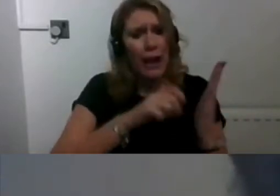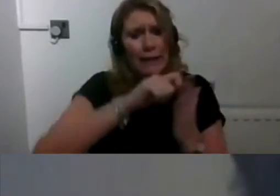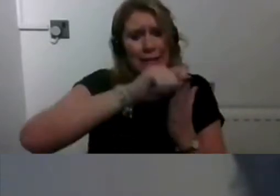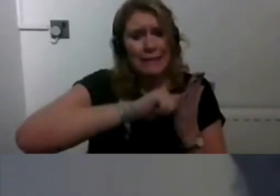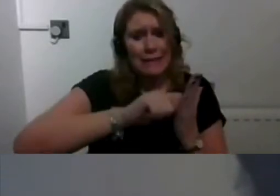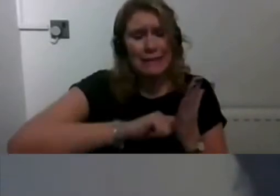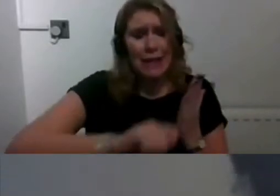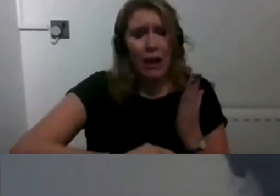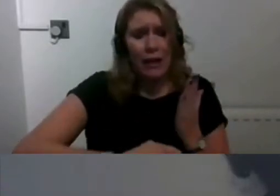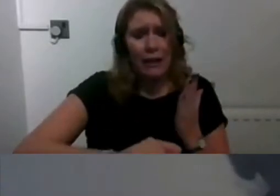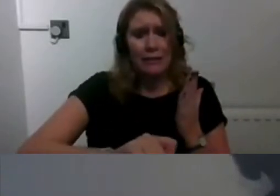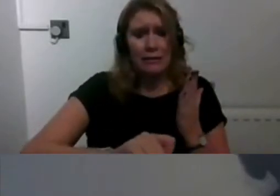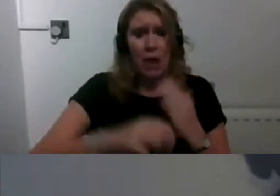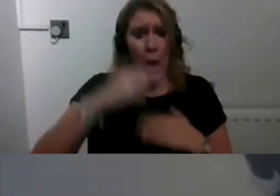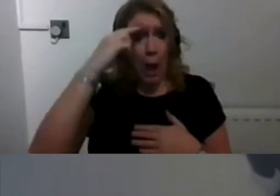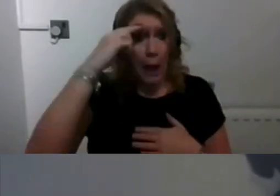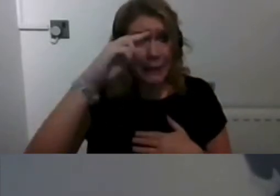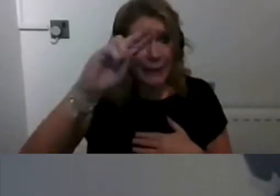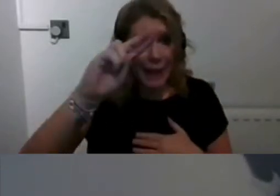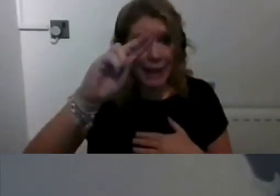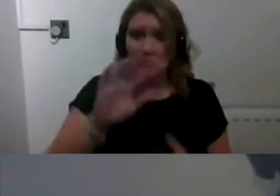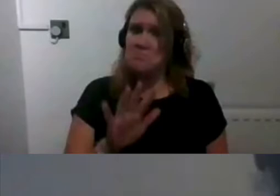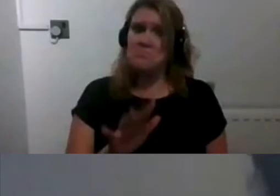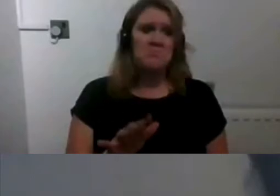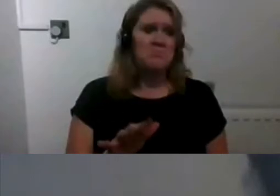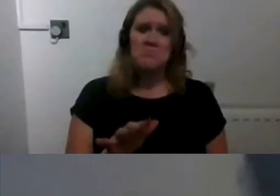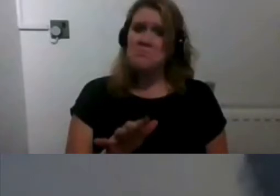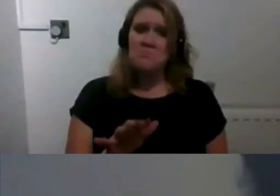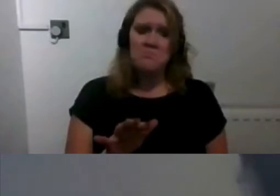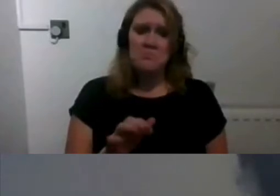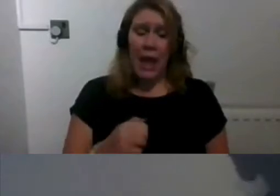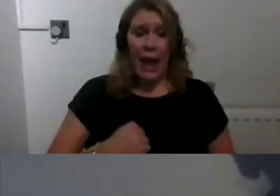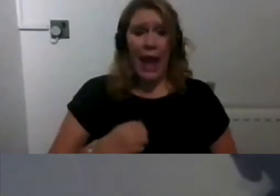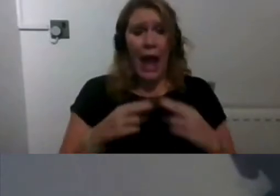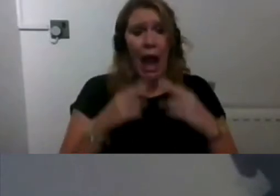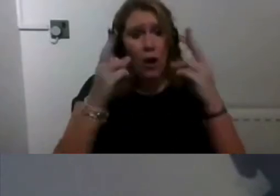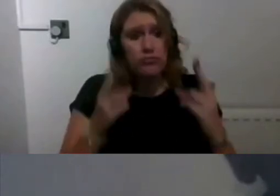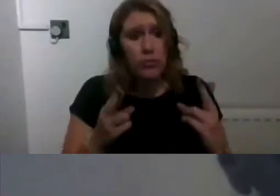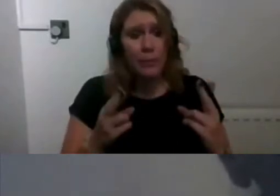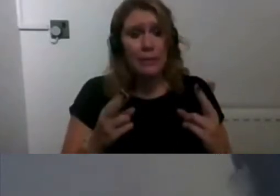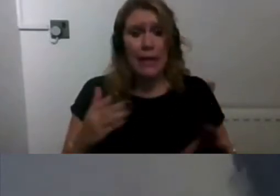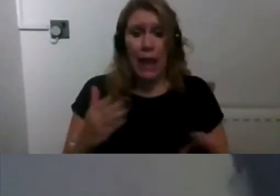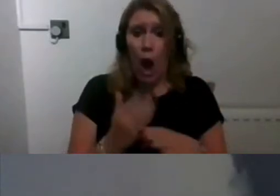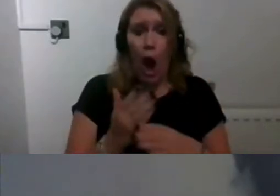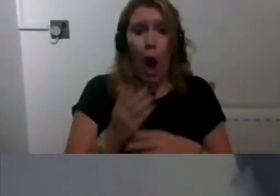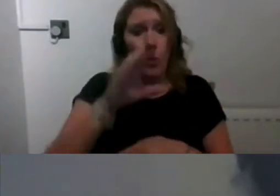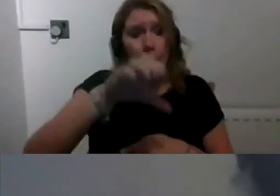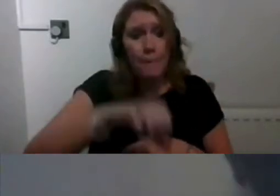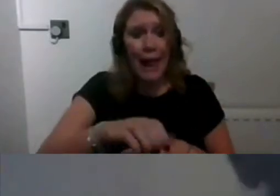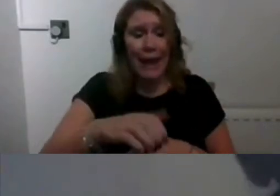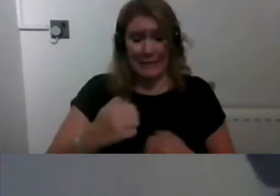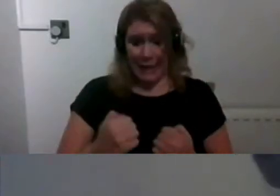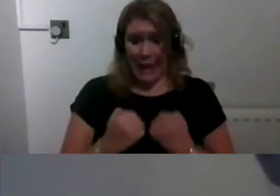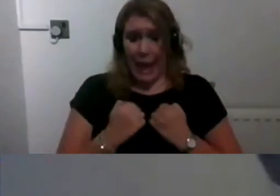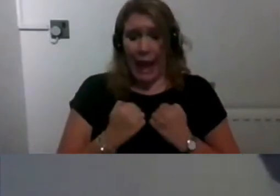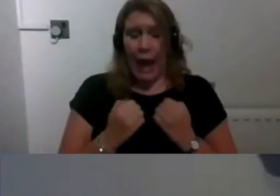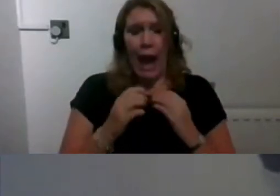Our property, No longer ours. Our property, Our workplace, Our studio, our work bench,